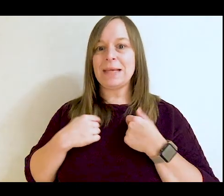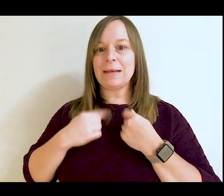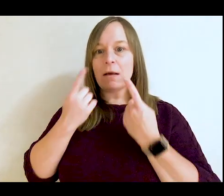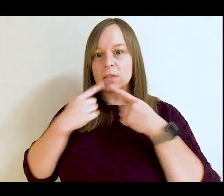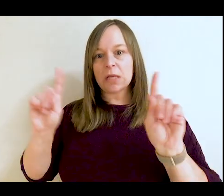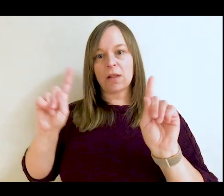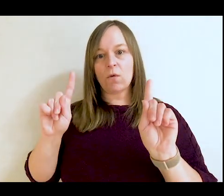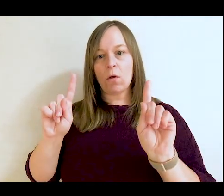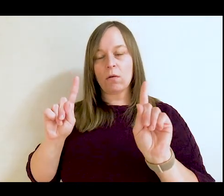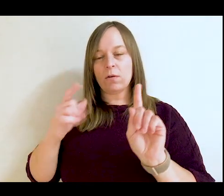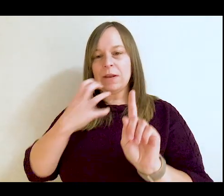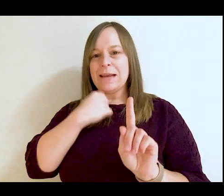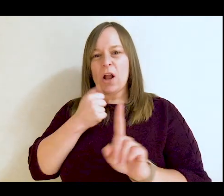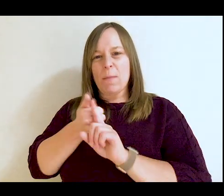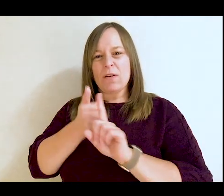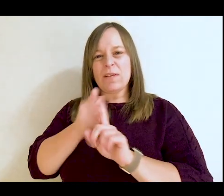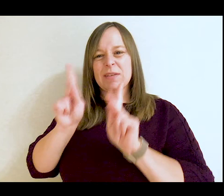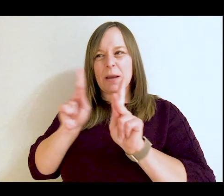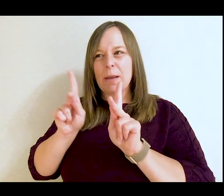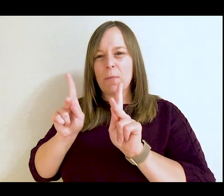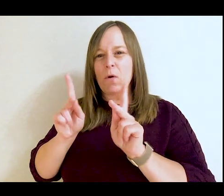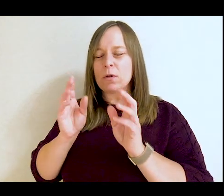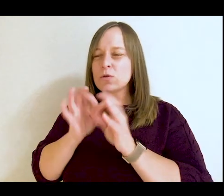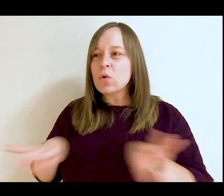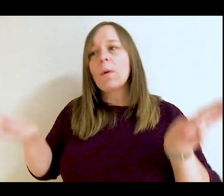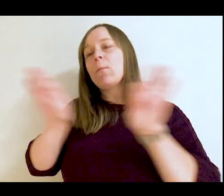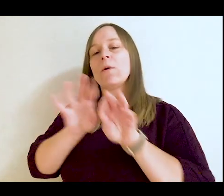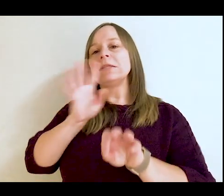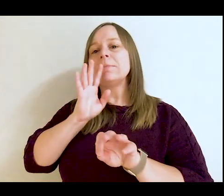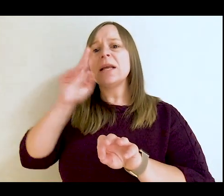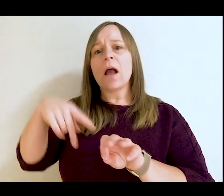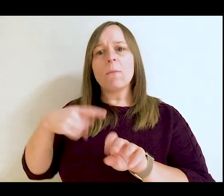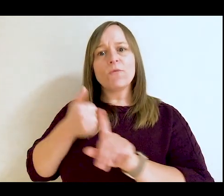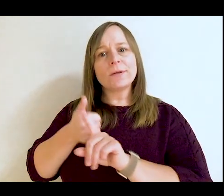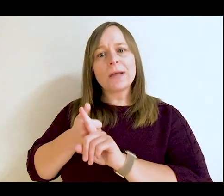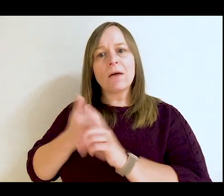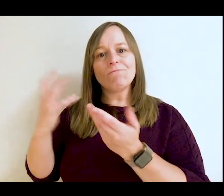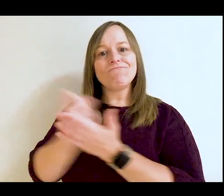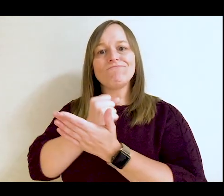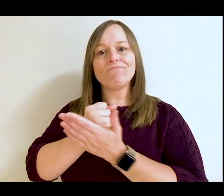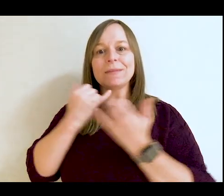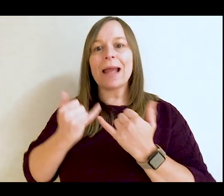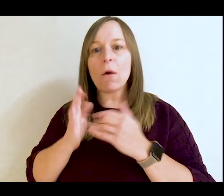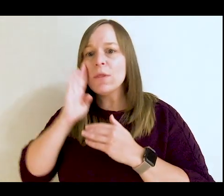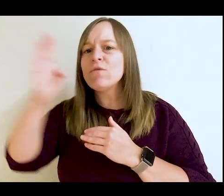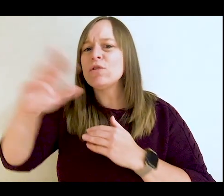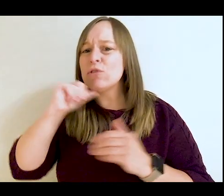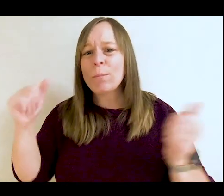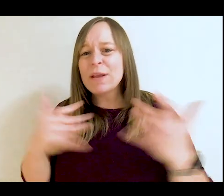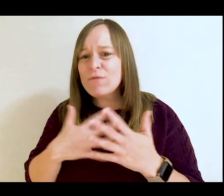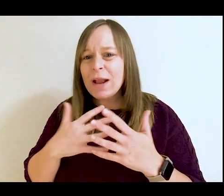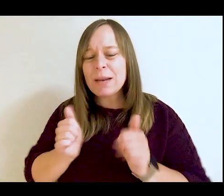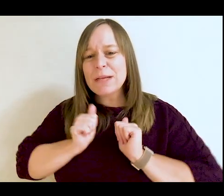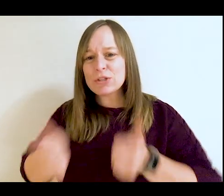how successful you are. I would tell others that it's so important to speak up for yourself now and in the future. And don't be afraid to